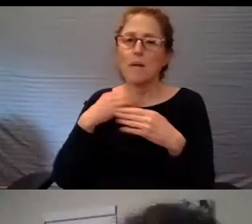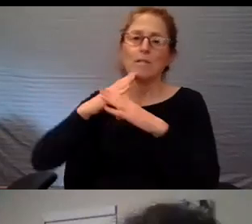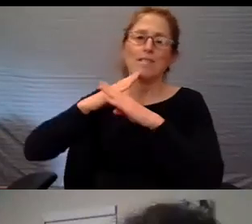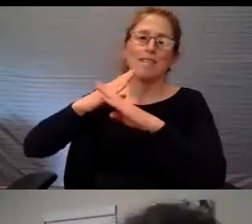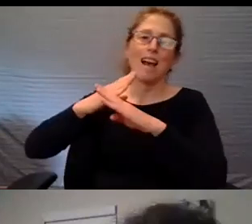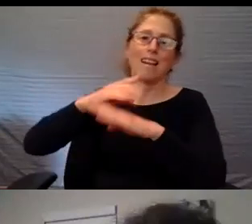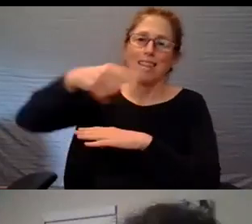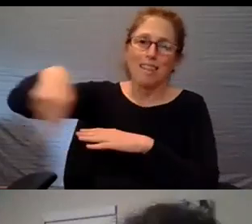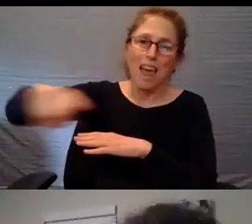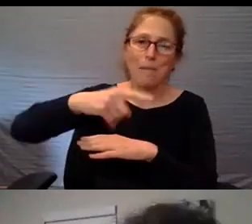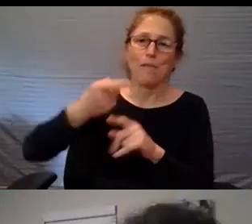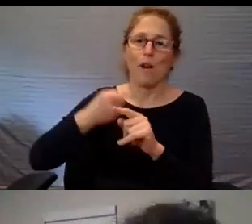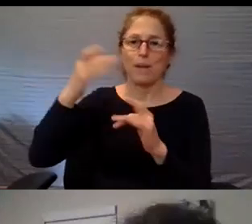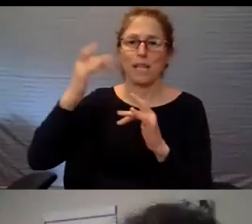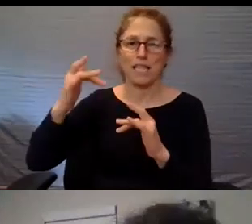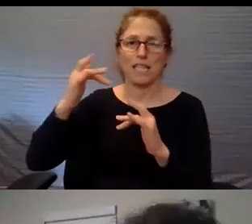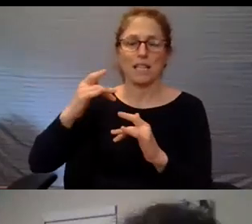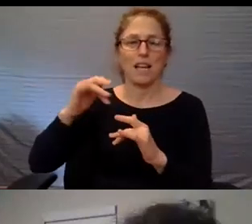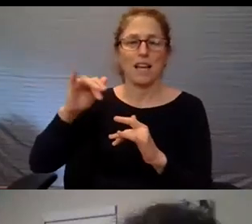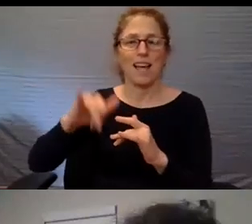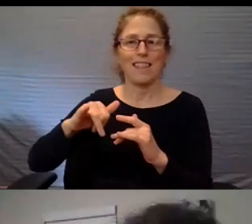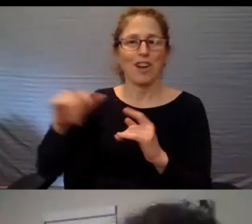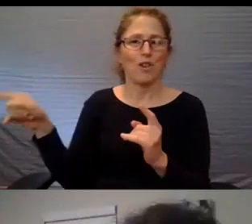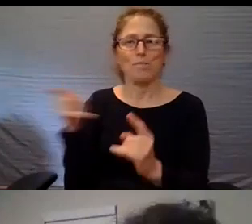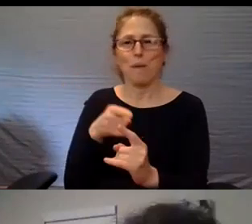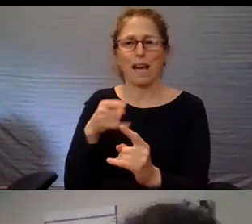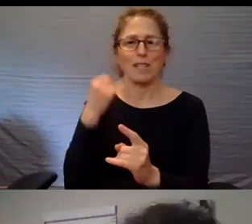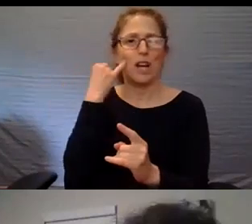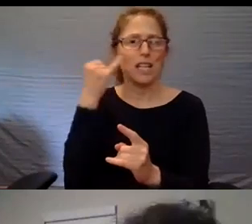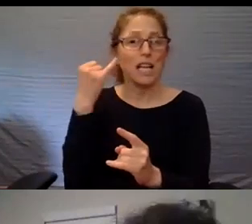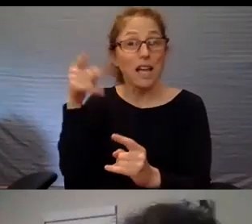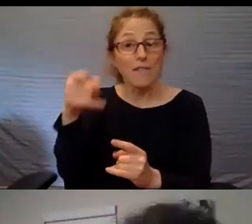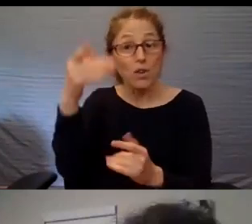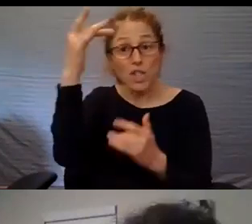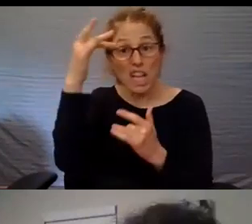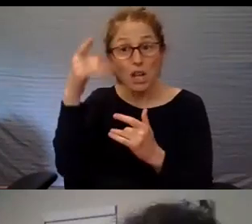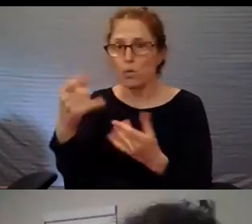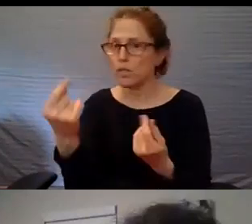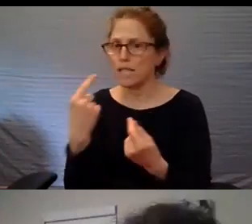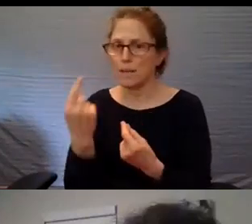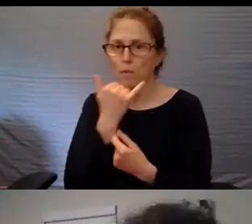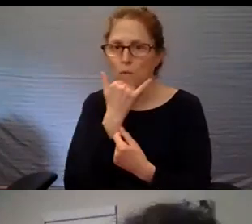And I think that goes back to this idea that if you're sick, there's something you did wrong, or it was your fault.